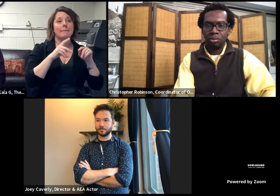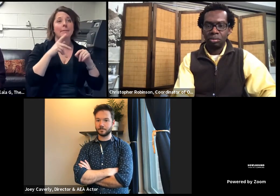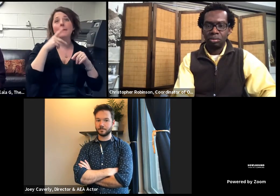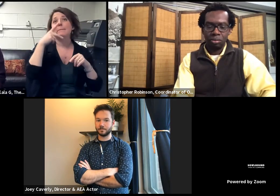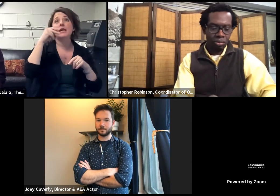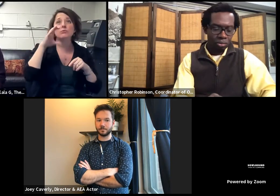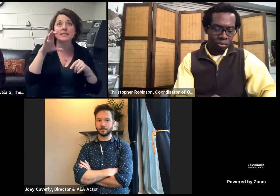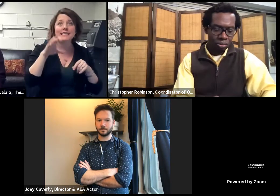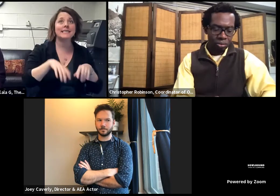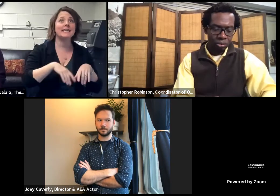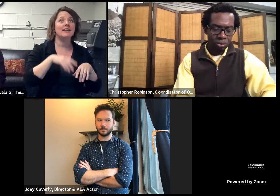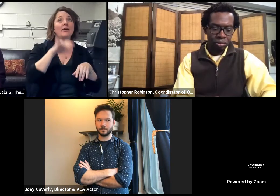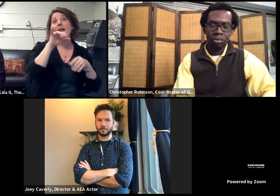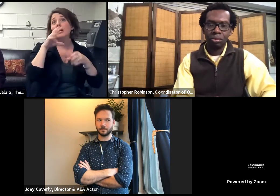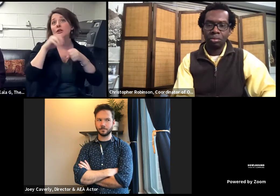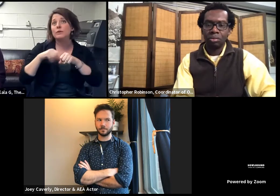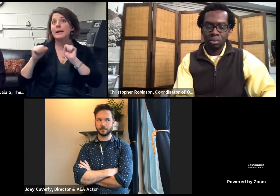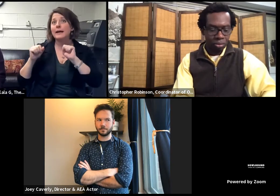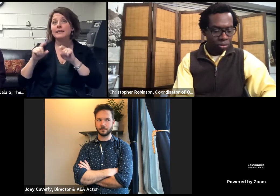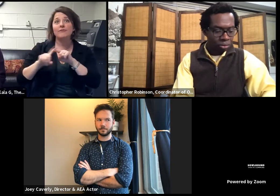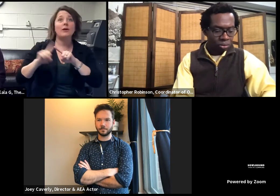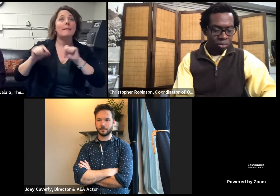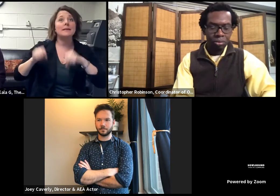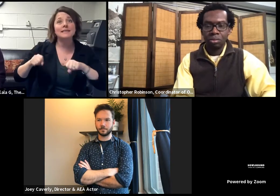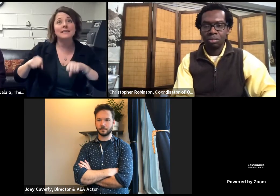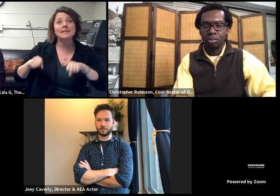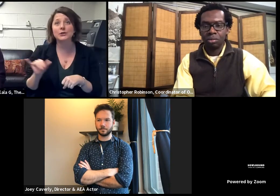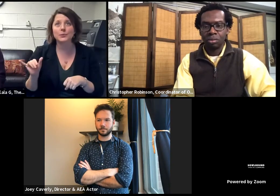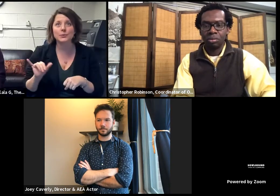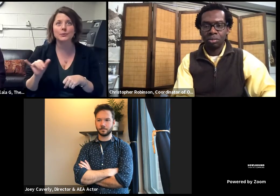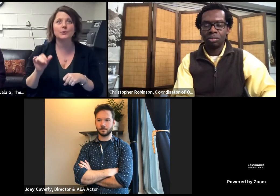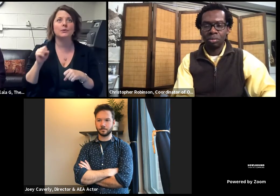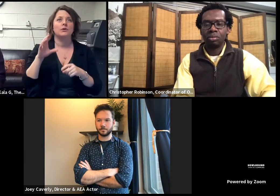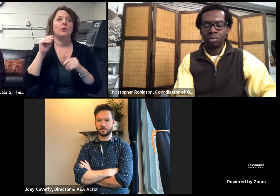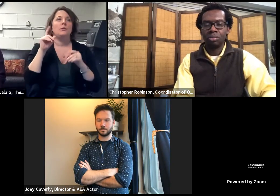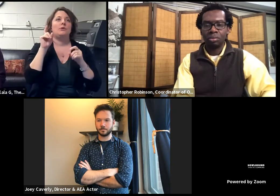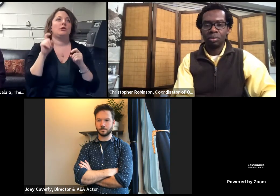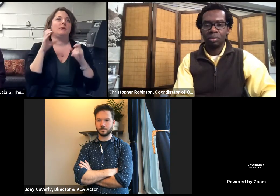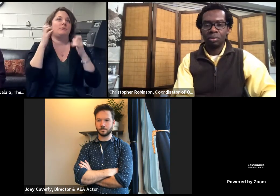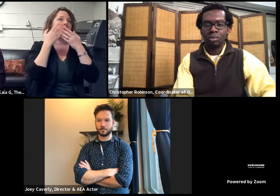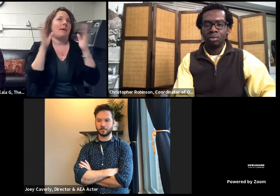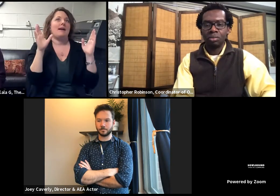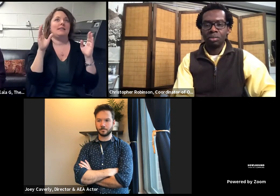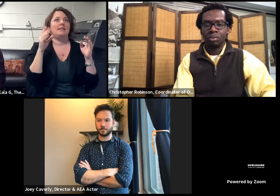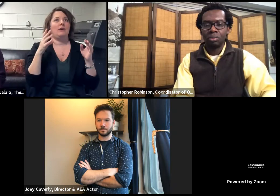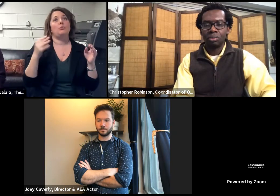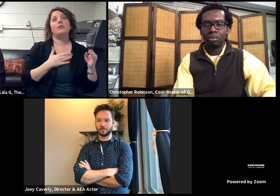and there's so many different pieces of this intersection. Now we're talking about people of color